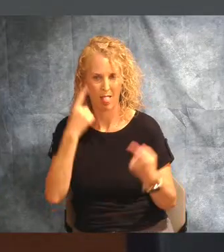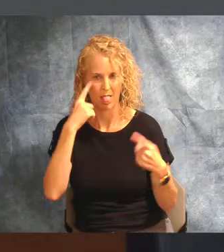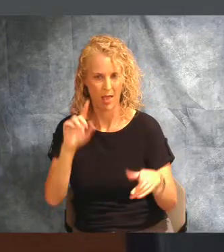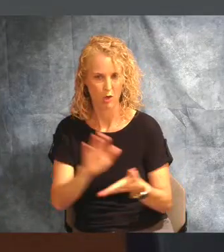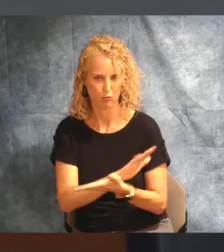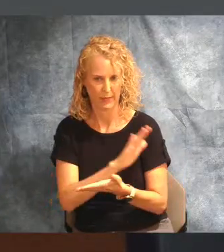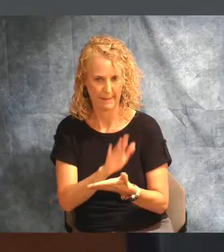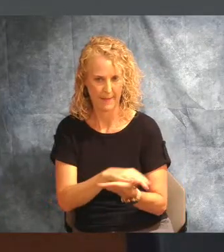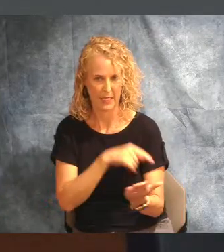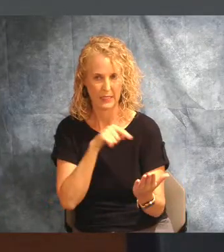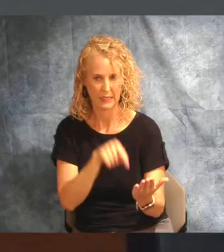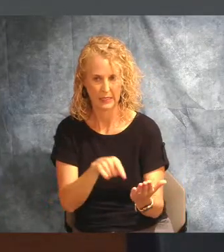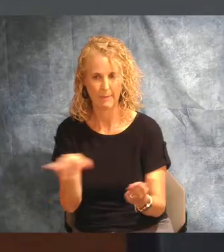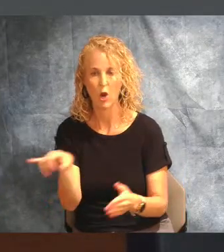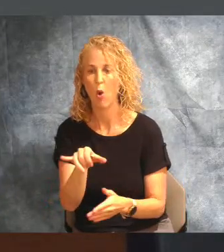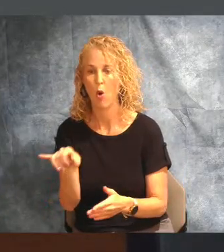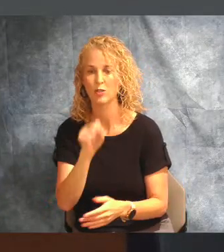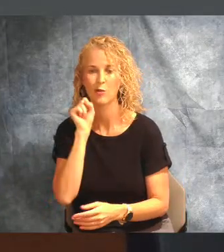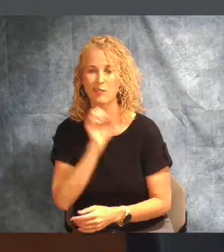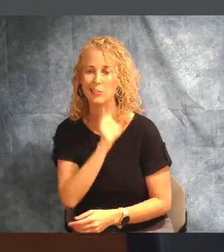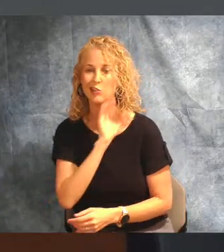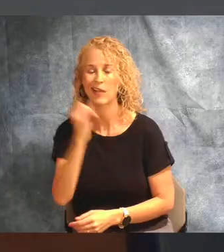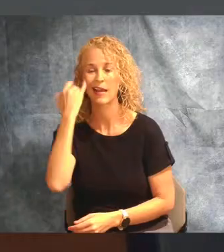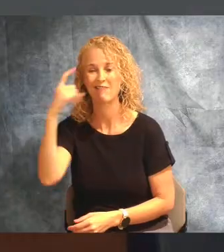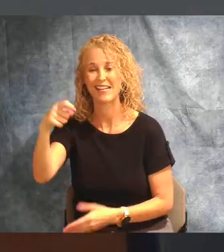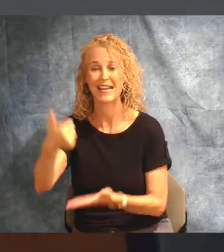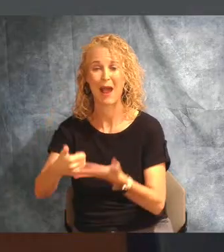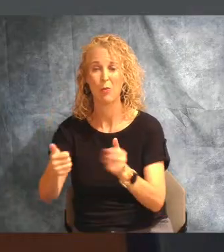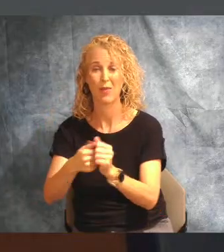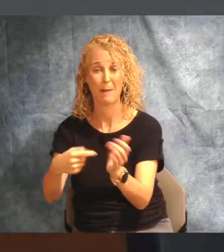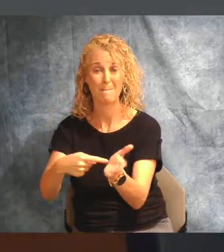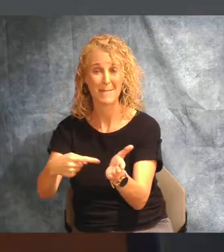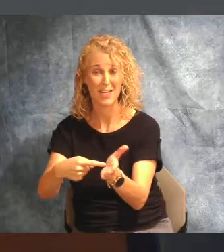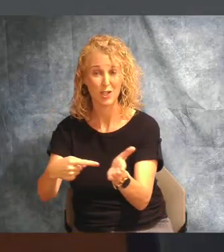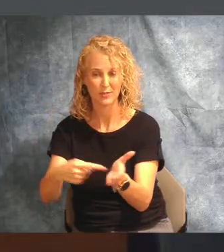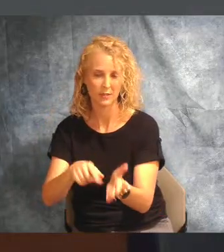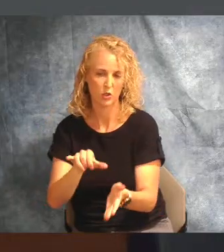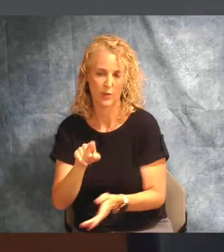senior utility assistance also. but this is just reallocating those dollars at this point in time.